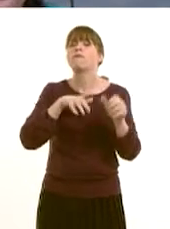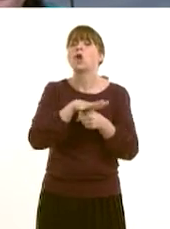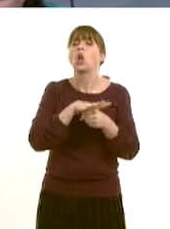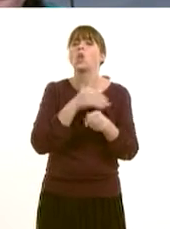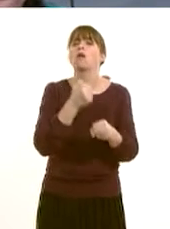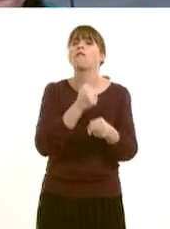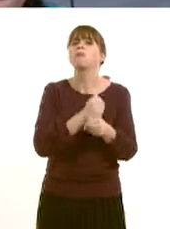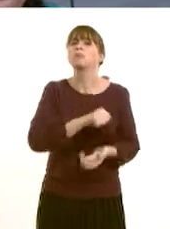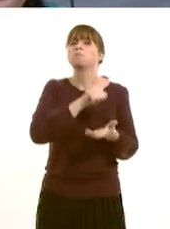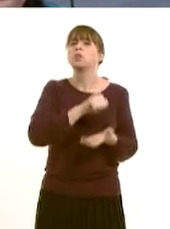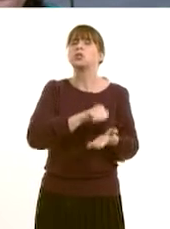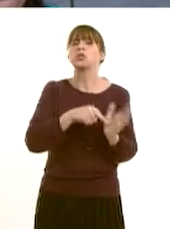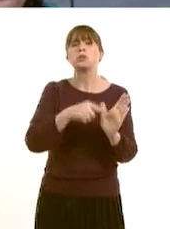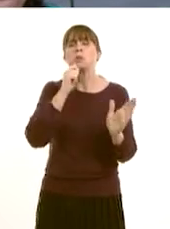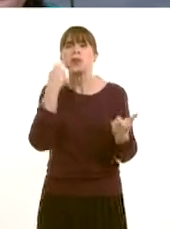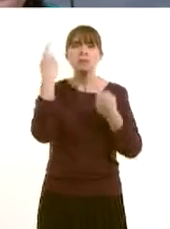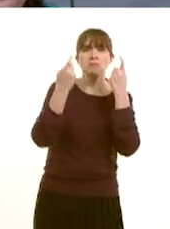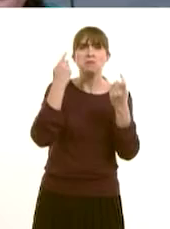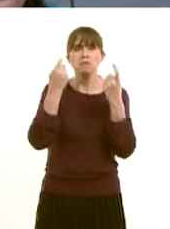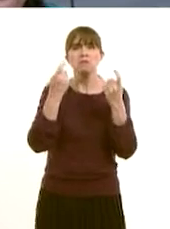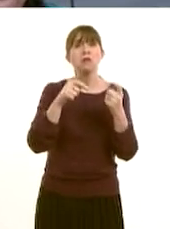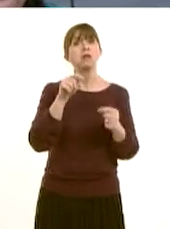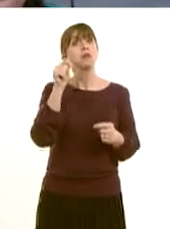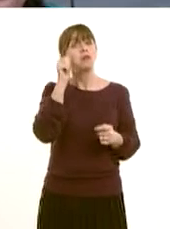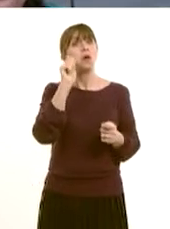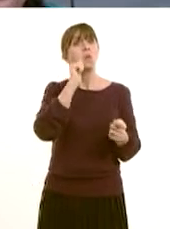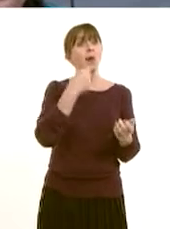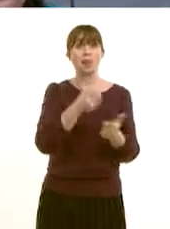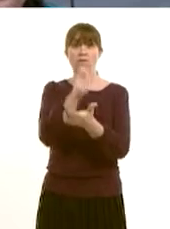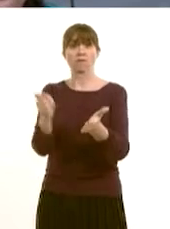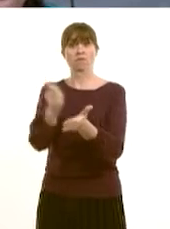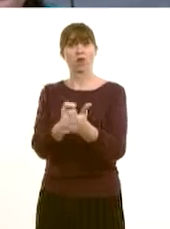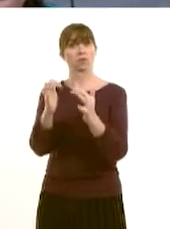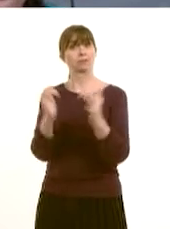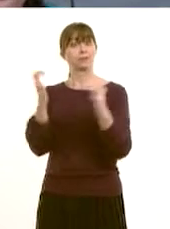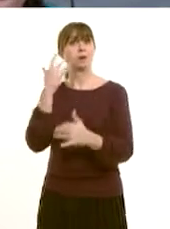I see on the forward outlook that the date for that to come to the Assembly to be voted on is 8 March.